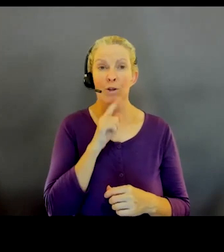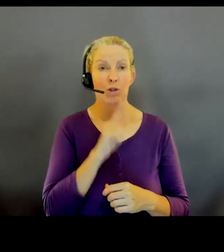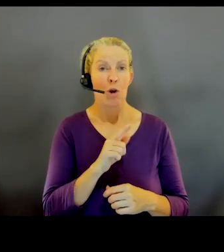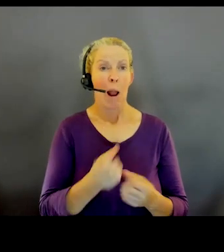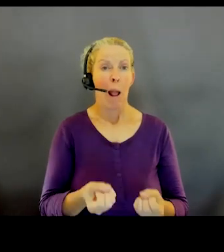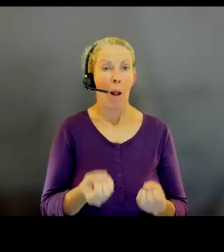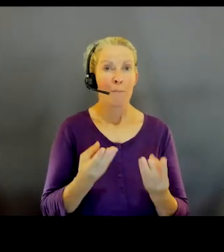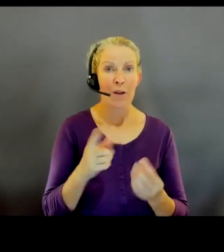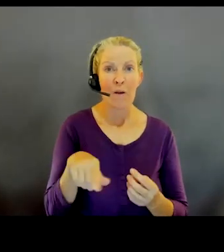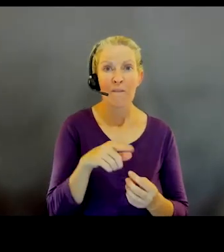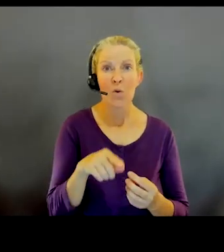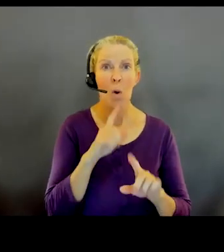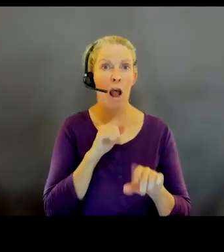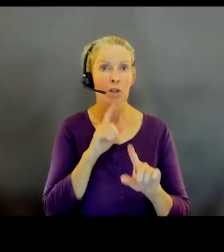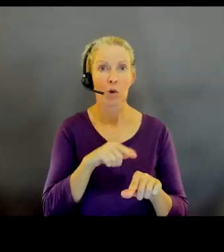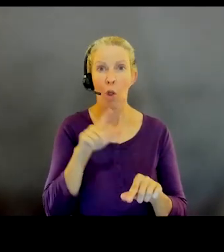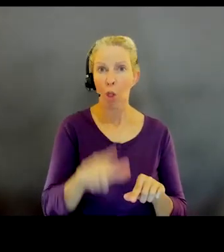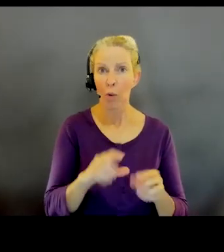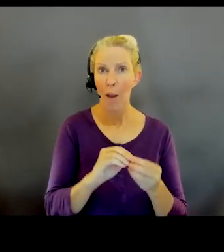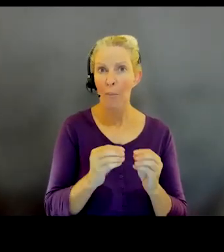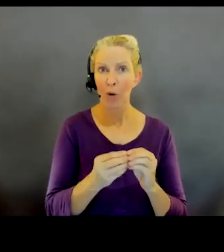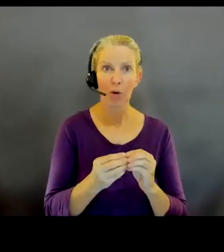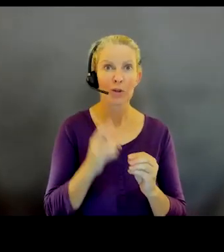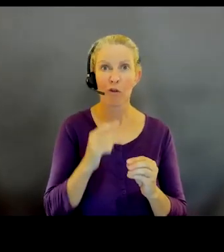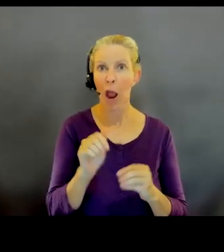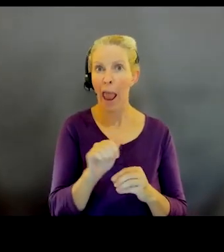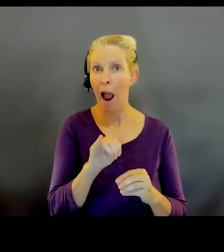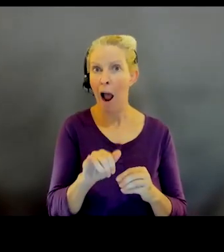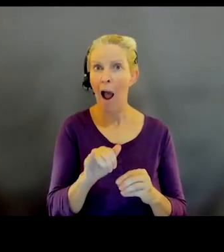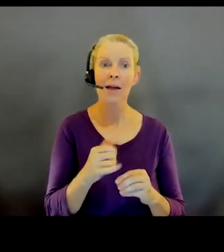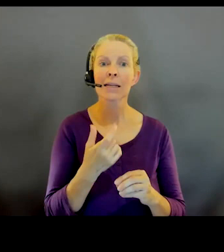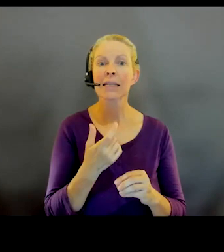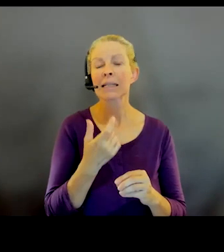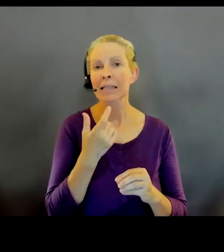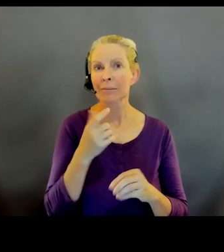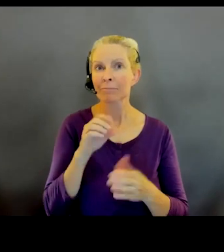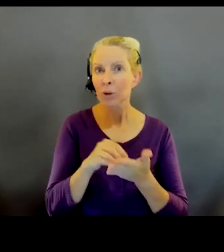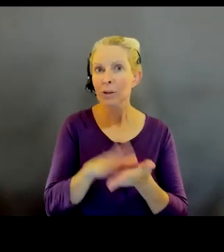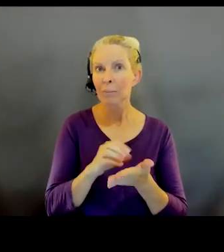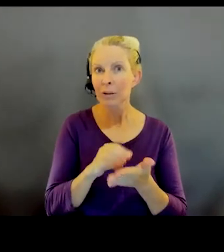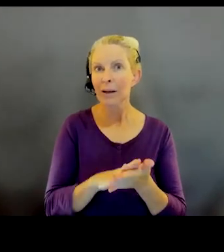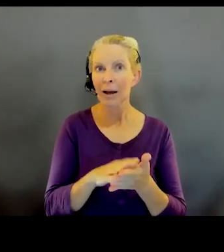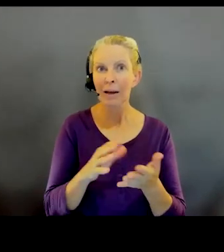answered low numbers on trusting AI have been saying things in the chat, but I do want to